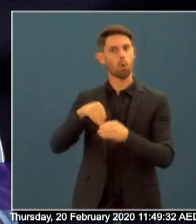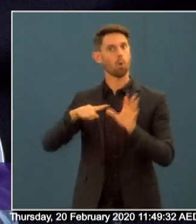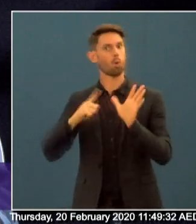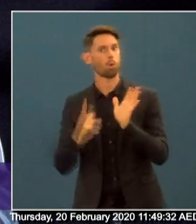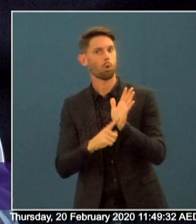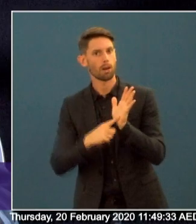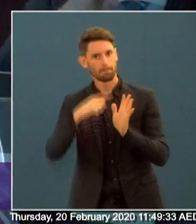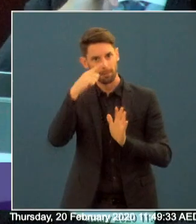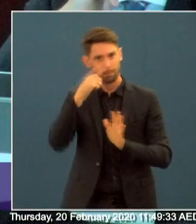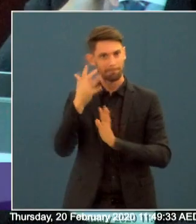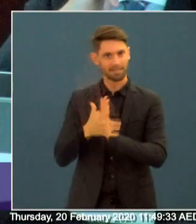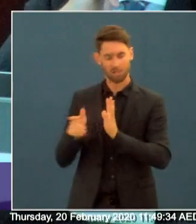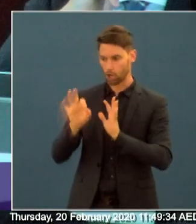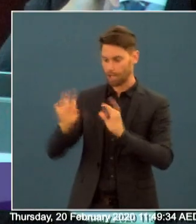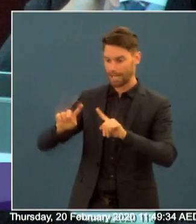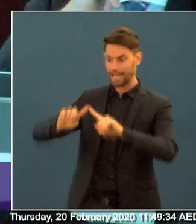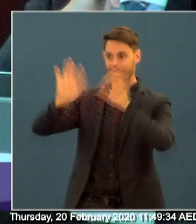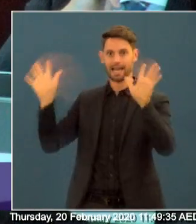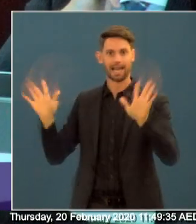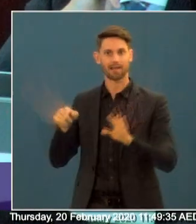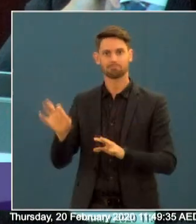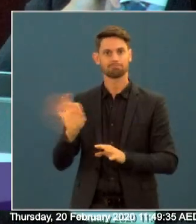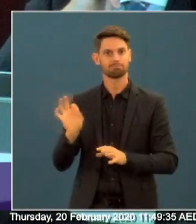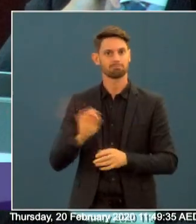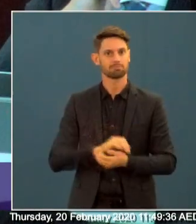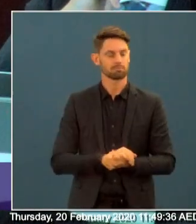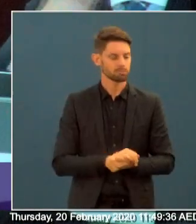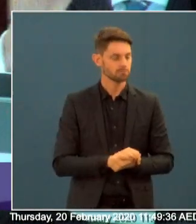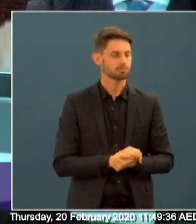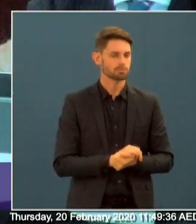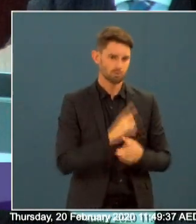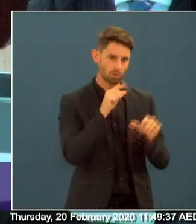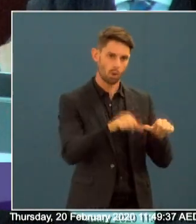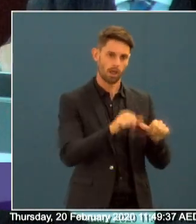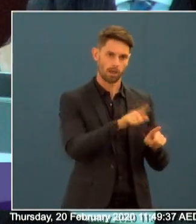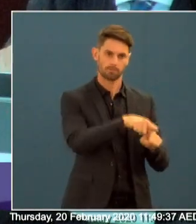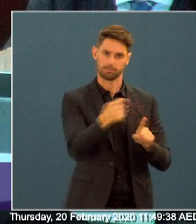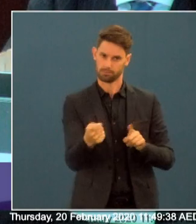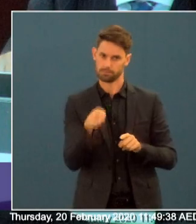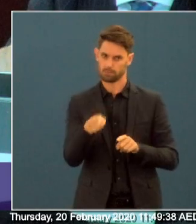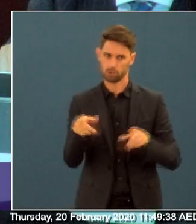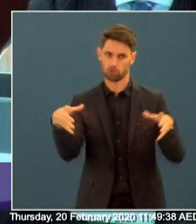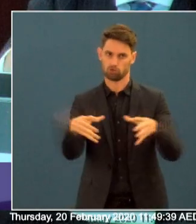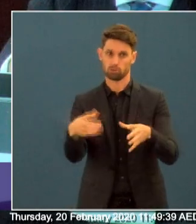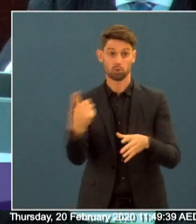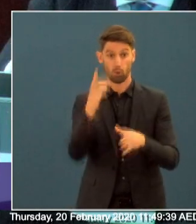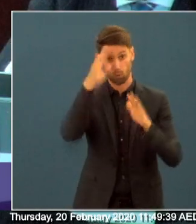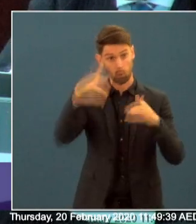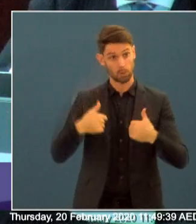All right. Then, in terms of people on the autism spectrum, you say in your statement there are also very high rates